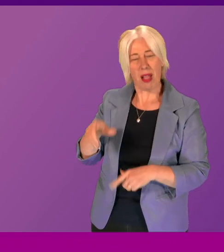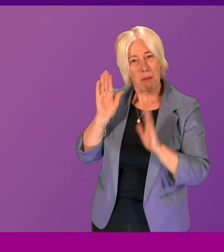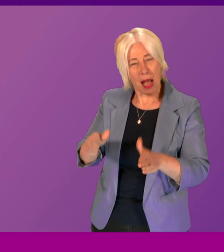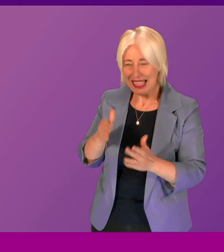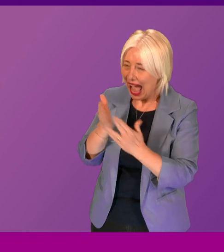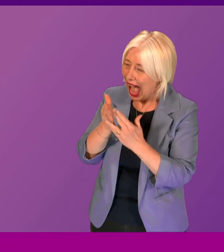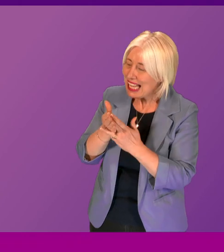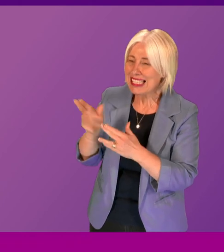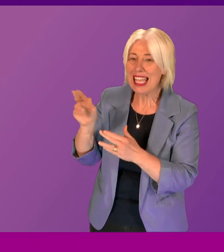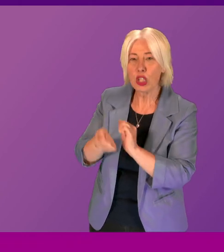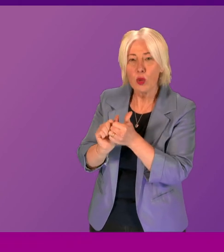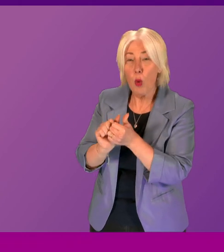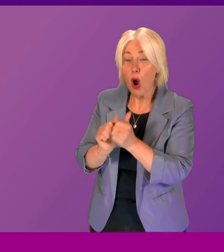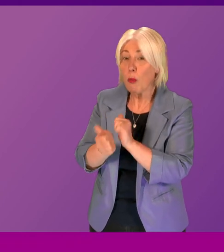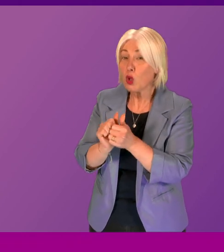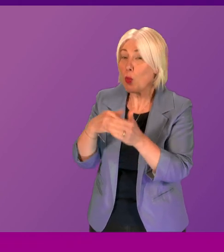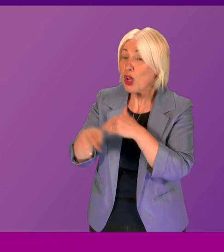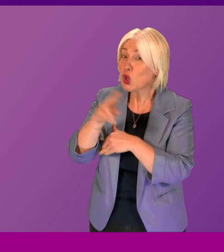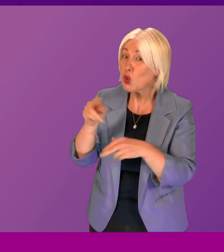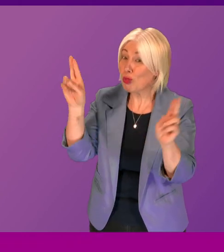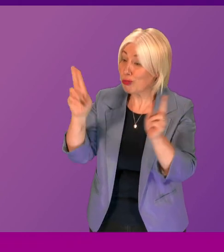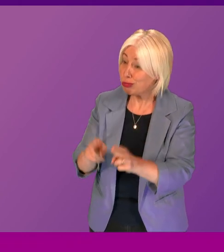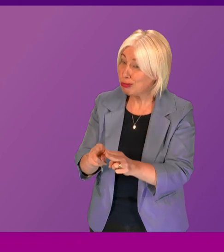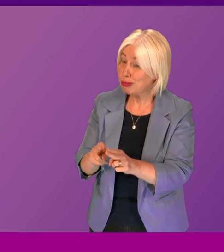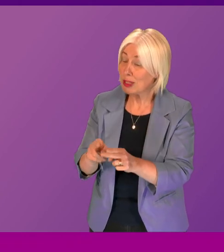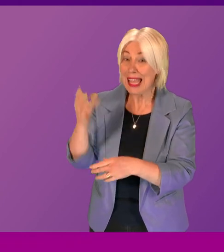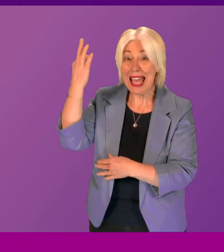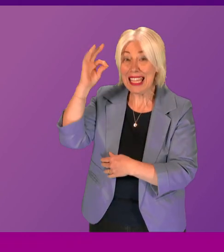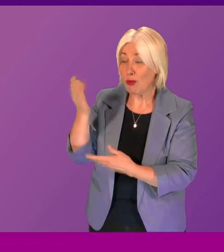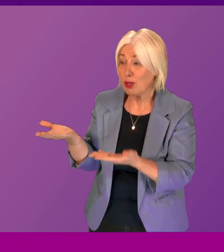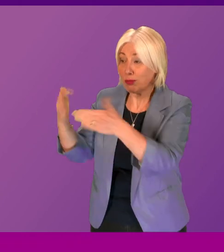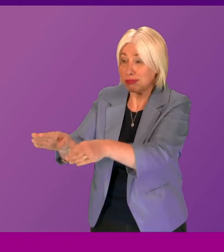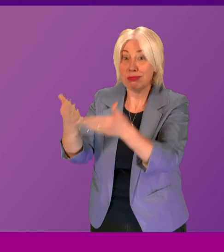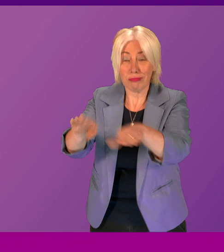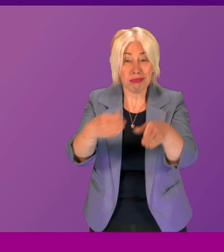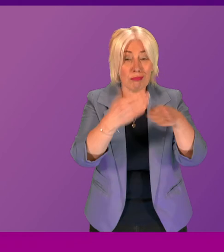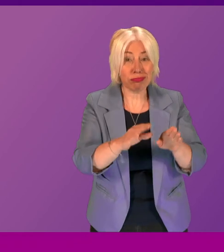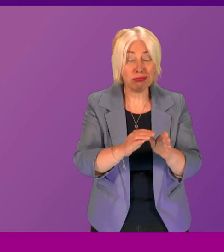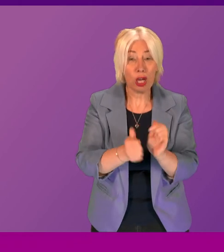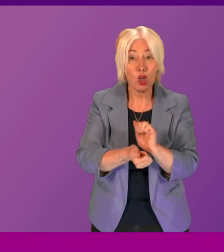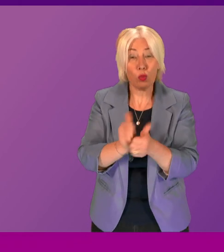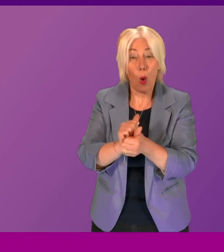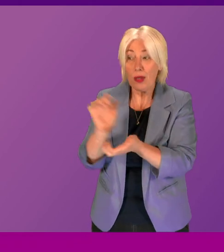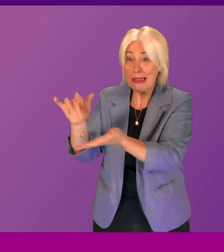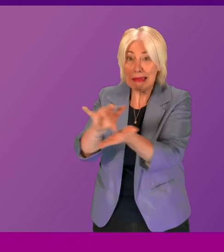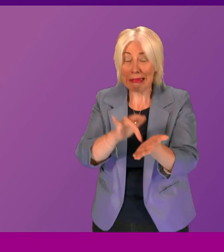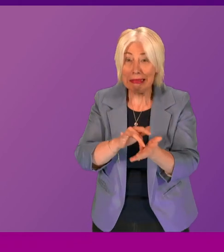School sport is on the decline and local authorities are closing so many of our public sports facilities, or, at least, are having to increase charges.